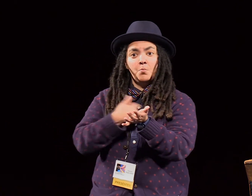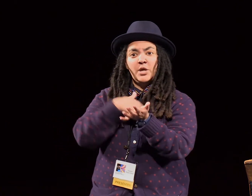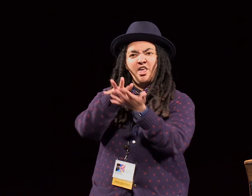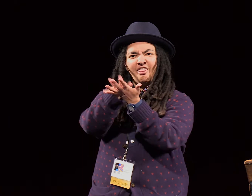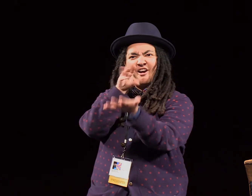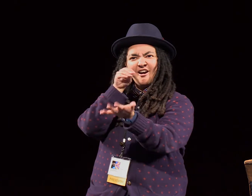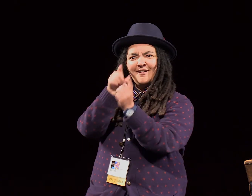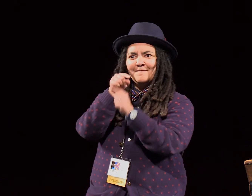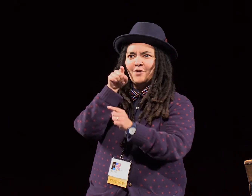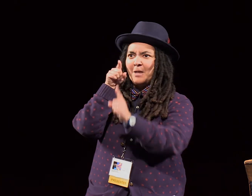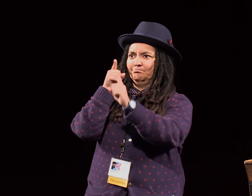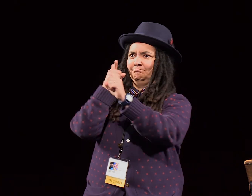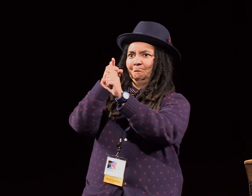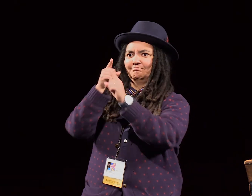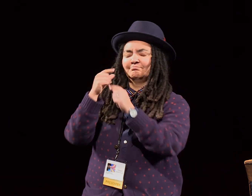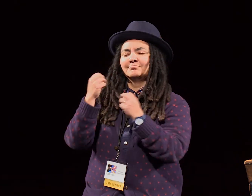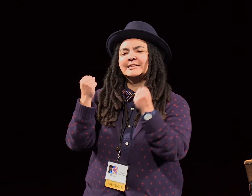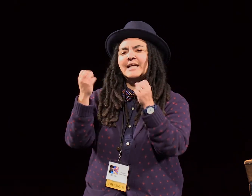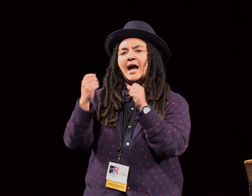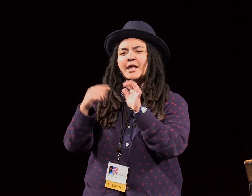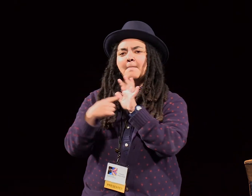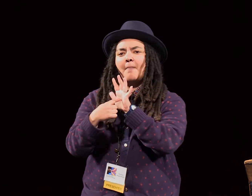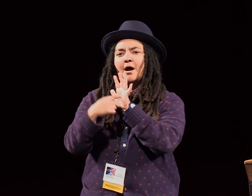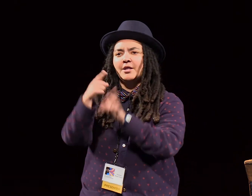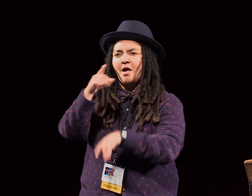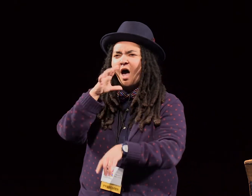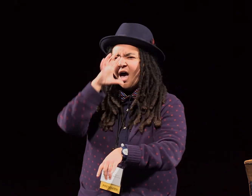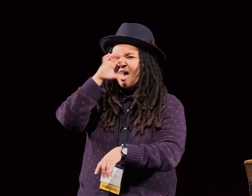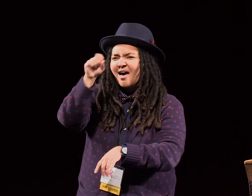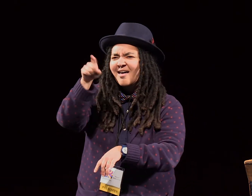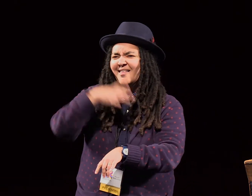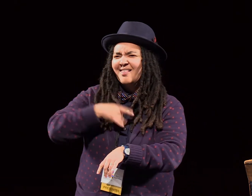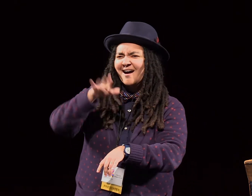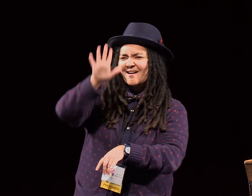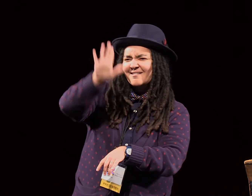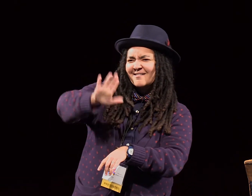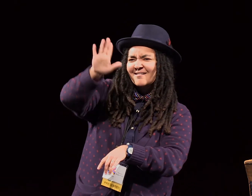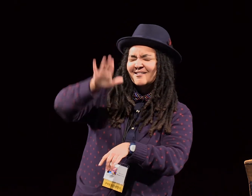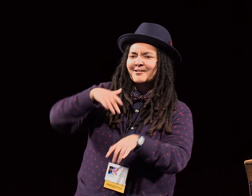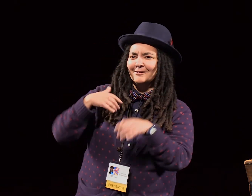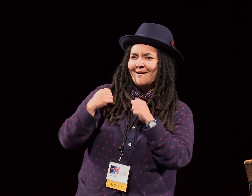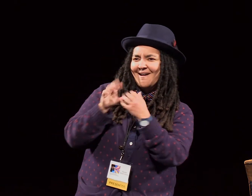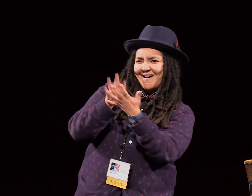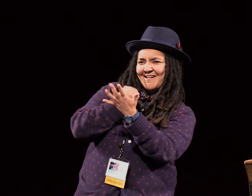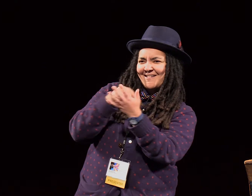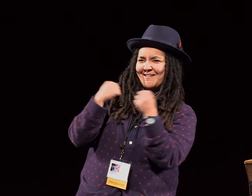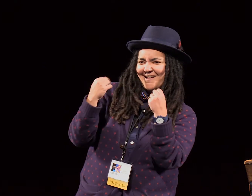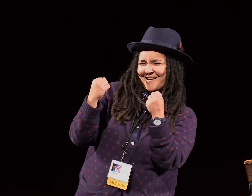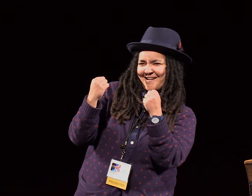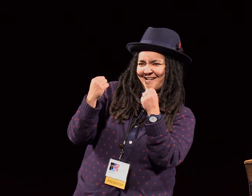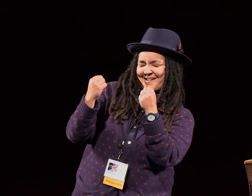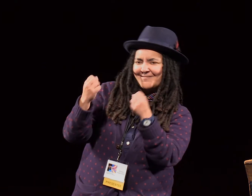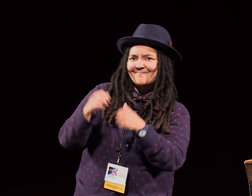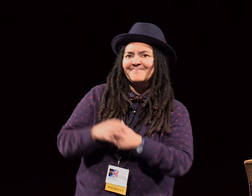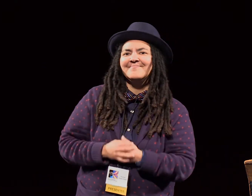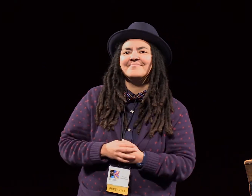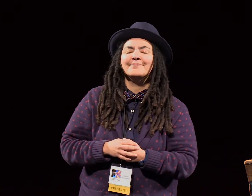Sometimes, when we learn from a specific person, we model how they sign and we think, "Hey, I like that sign. I'd like to do it that way."